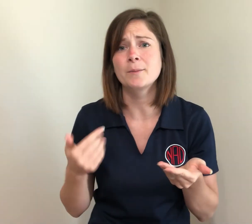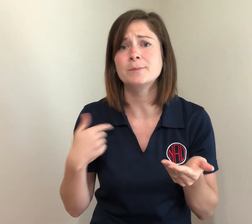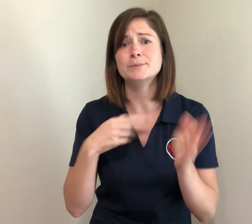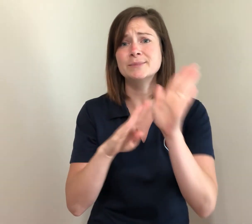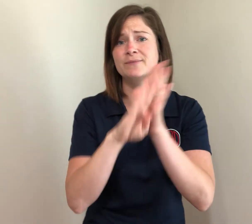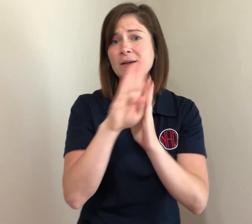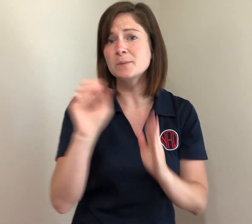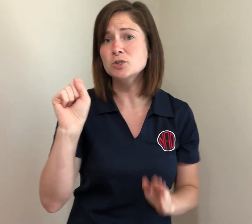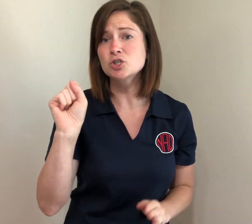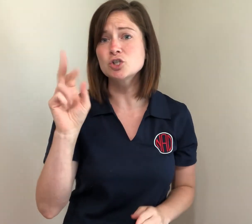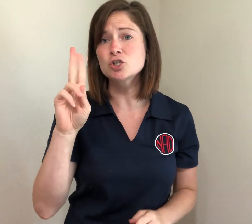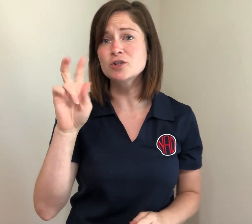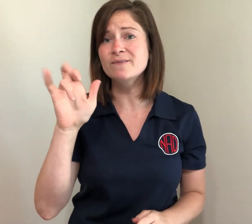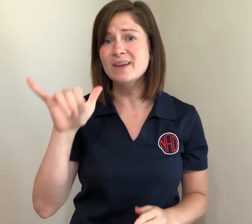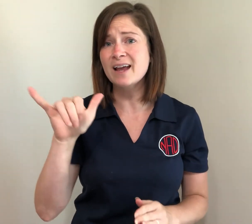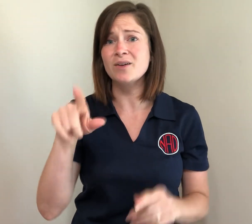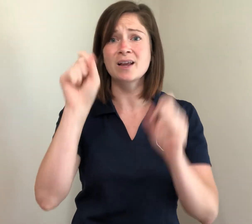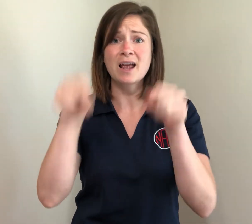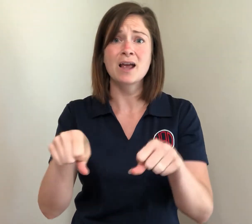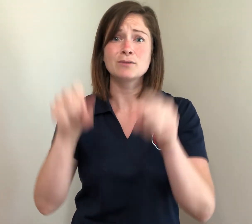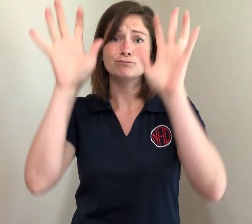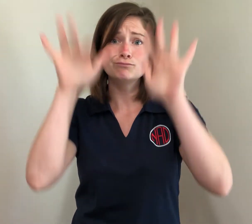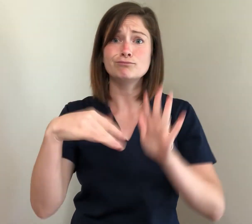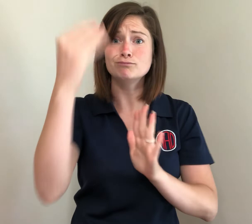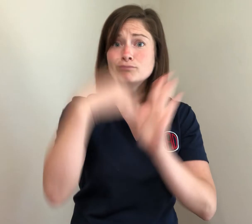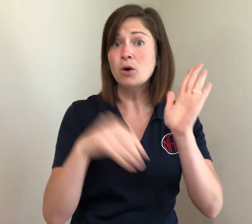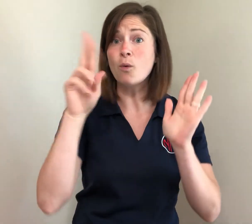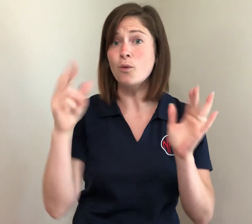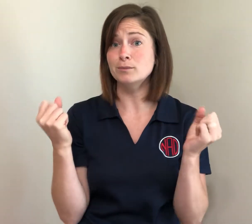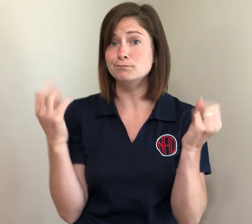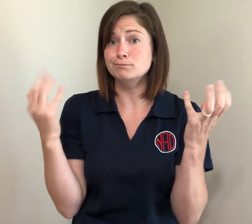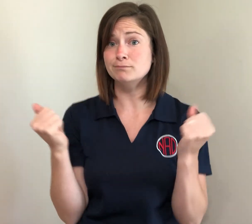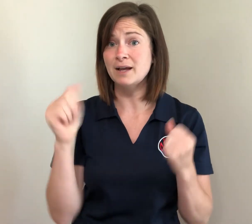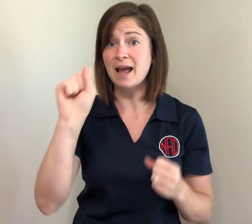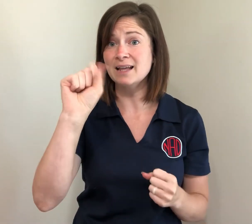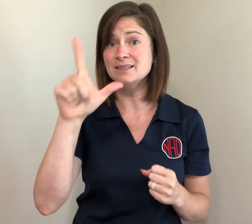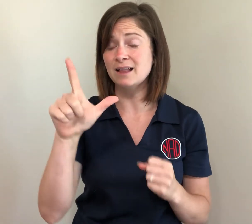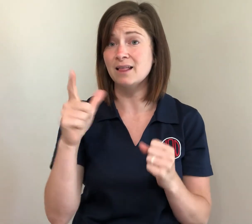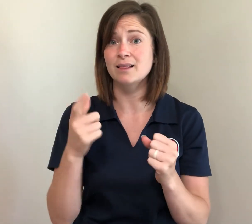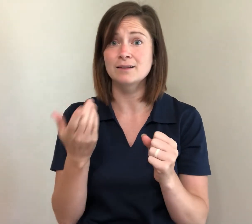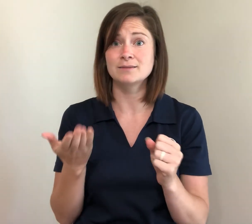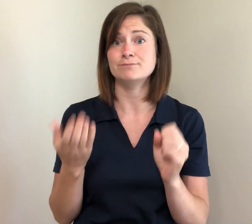We’ve made a survey form available for anyone who wishes to share feedback about